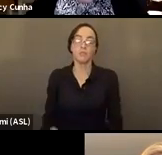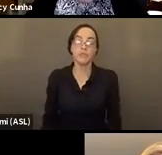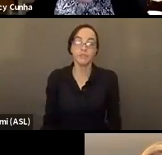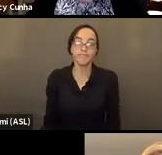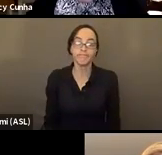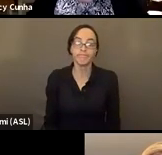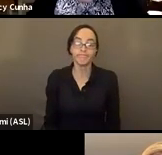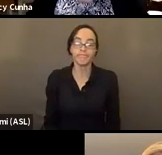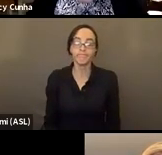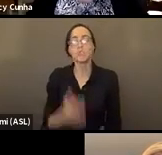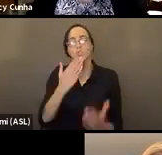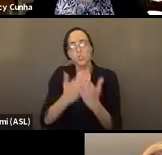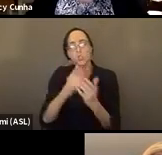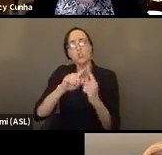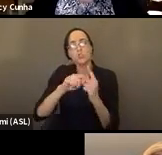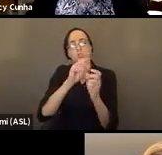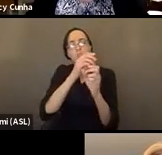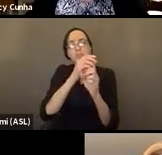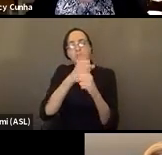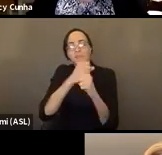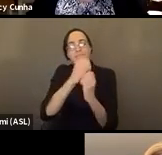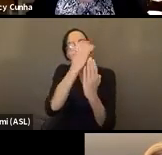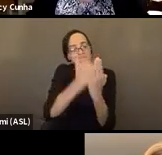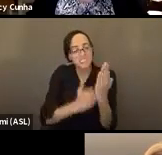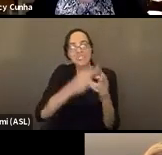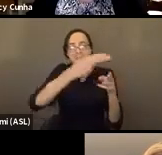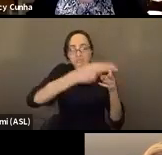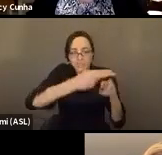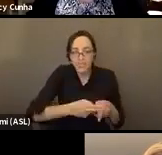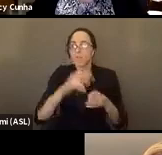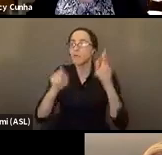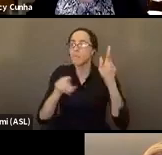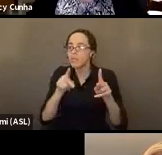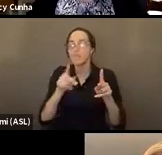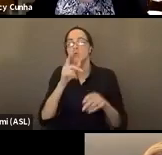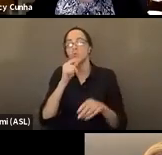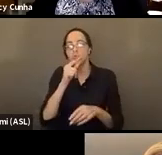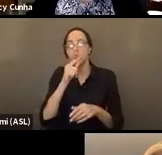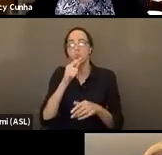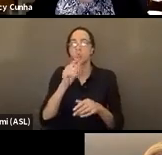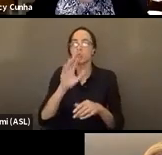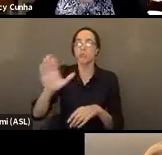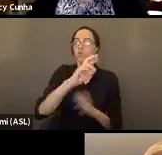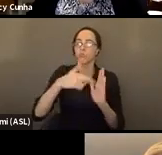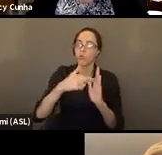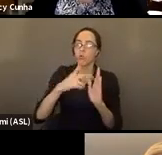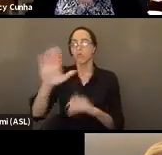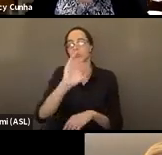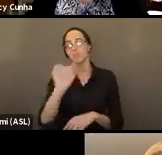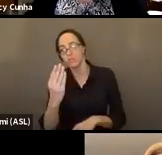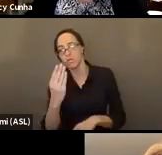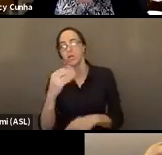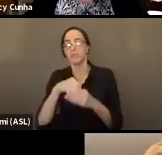good to develop a neighborhood plan if you can there's one referred to as cope that exists in the